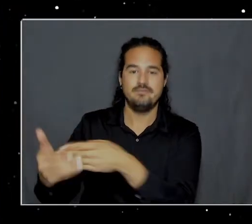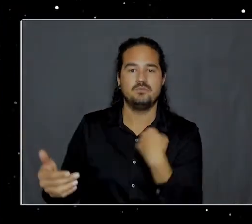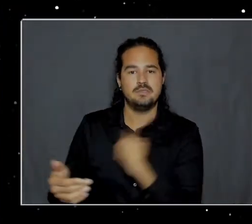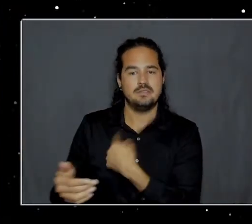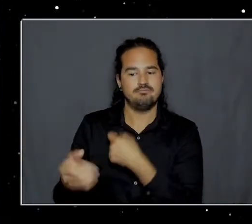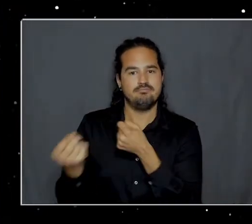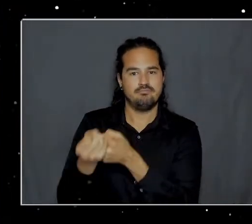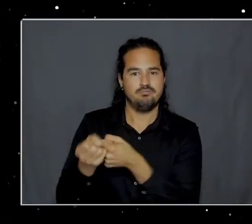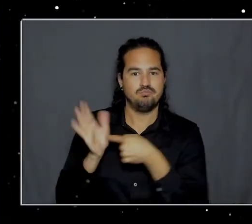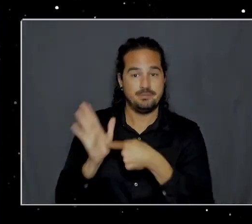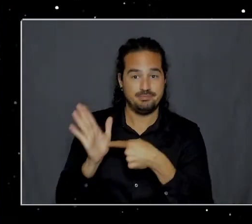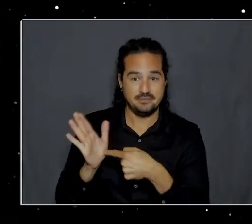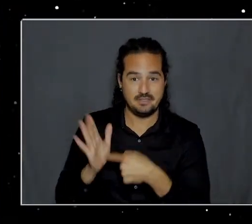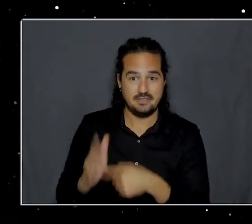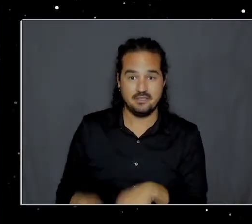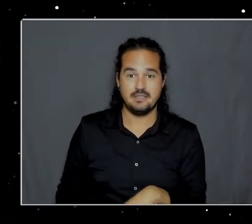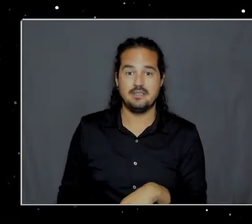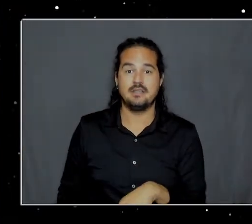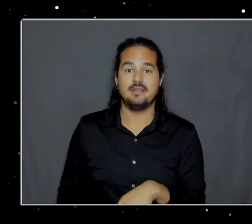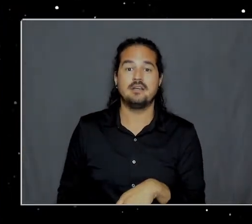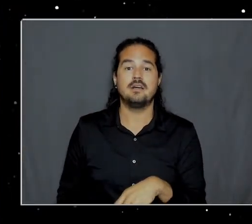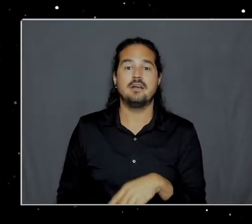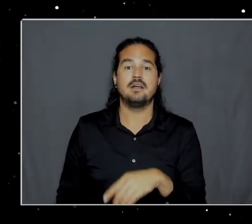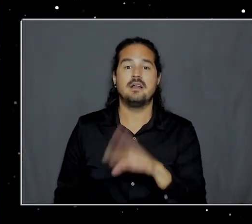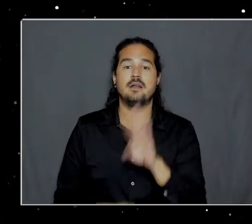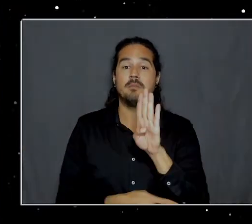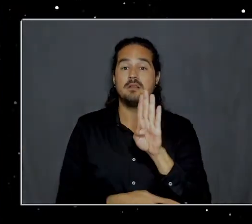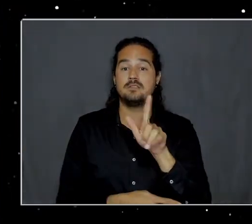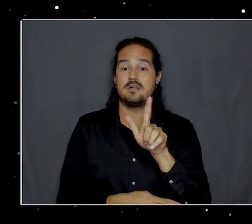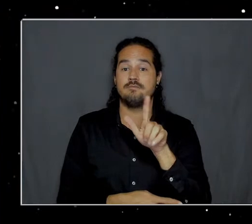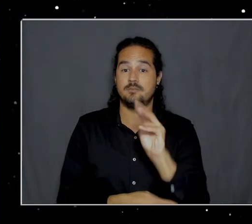LIVES MATTER SEATTLE KING COUNTY. FOR A WHILE, THEY WEREN'T CALLING PROTESTS BECAUSE OF THE